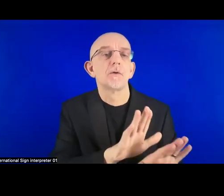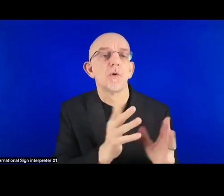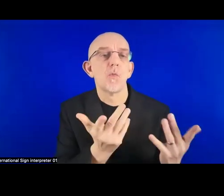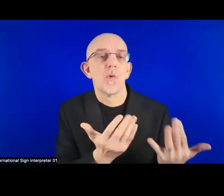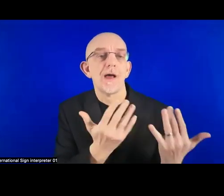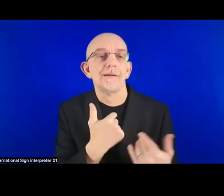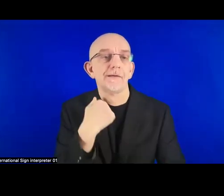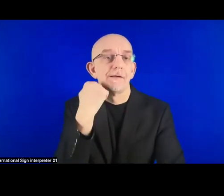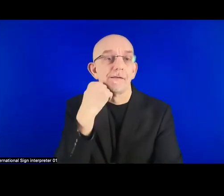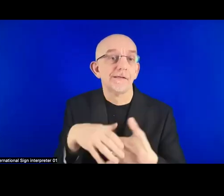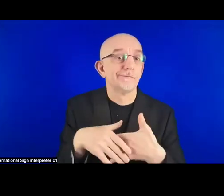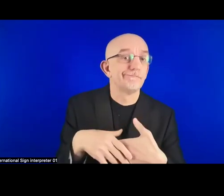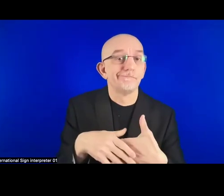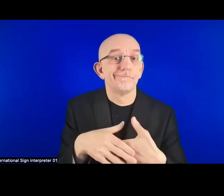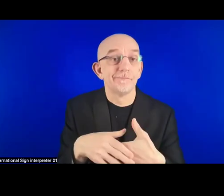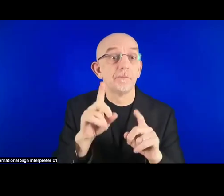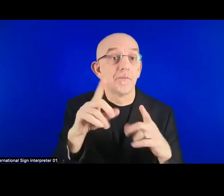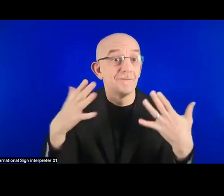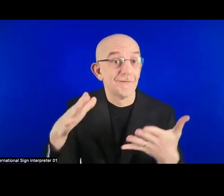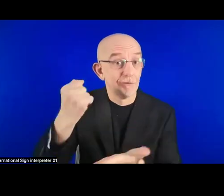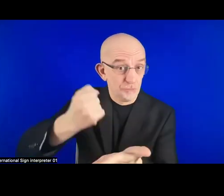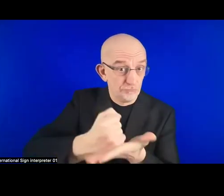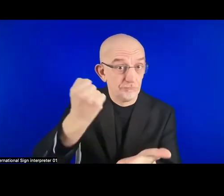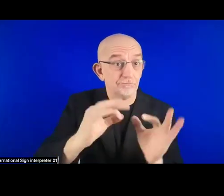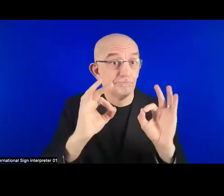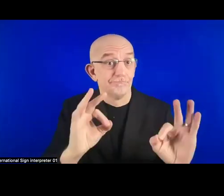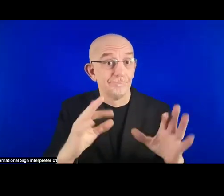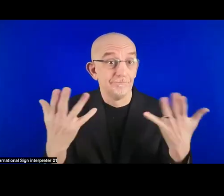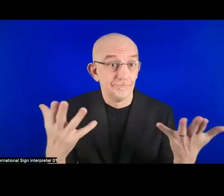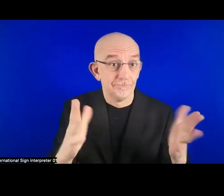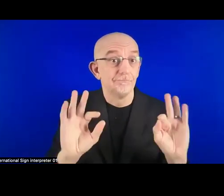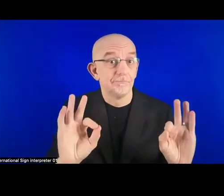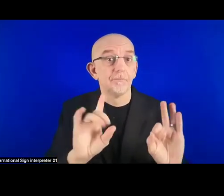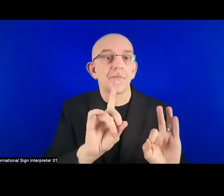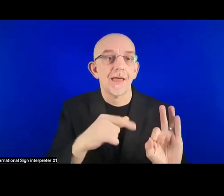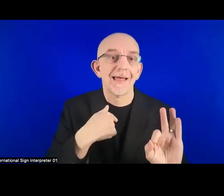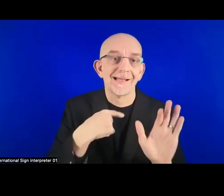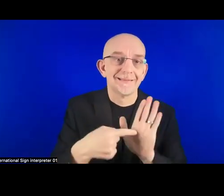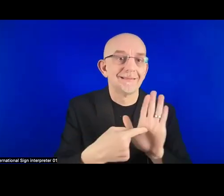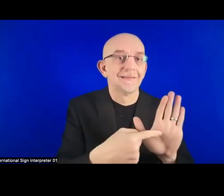the next Marie Curie European post doctoral call, improving the project with the